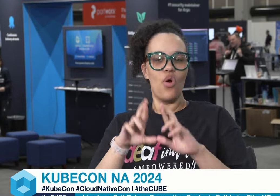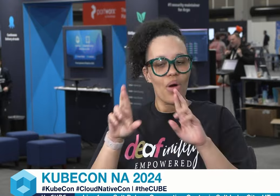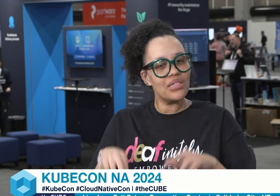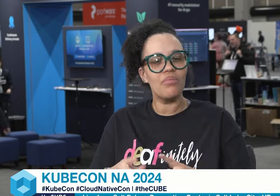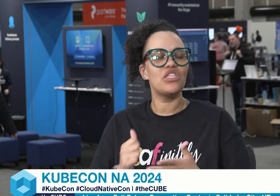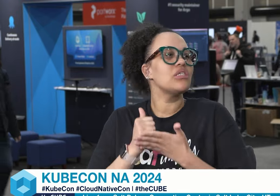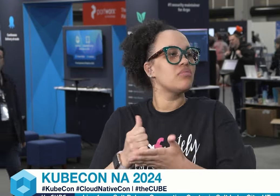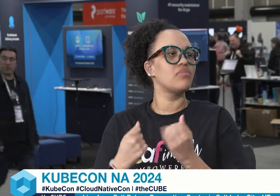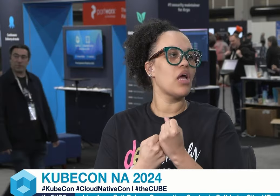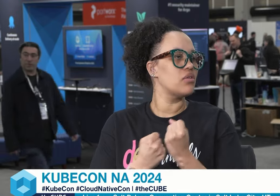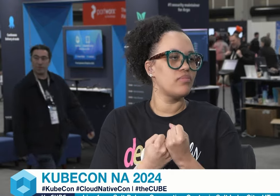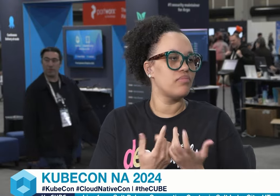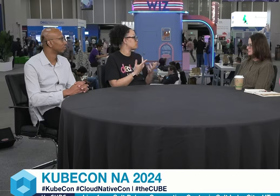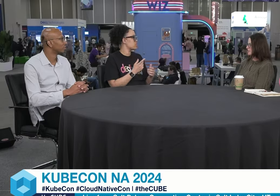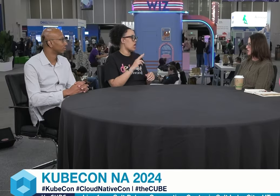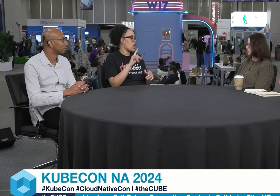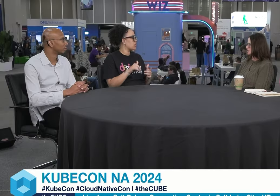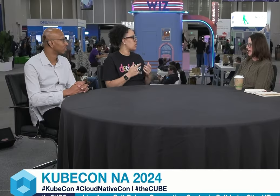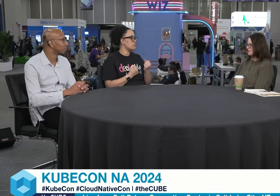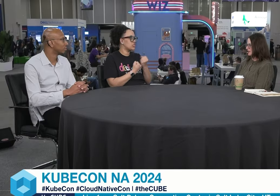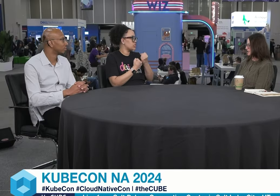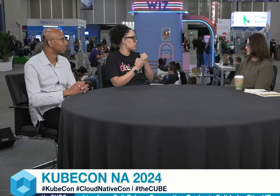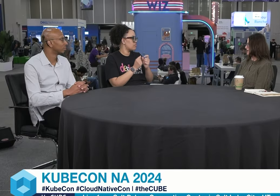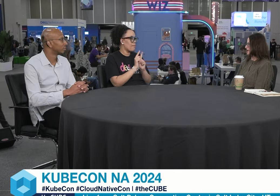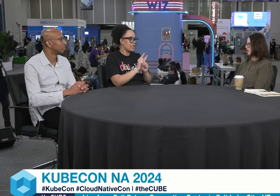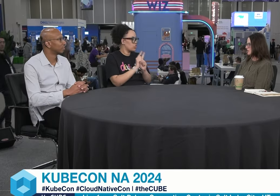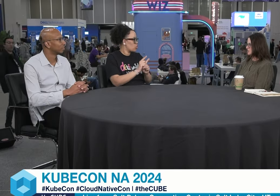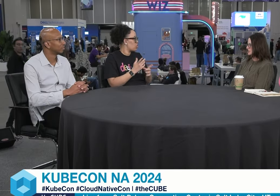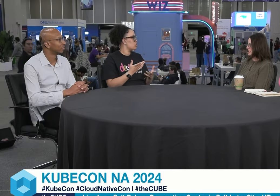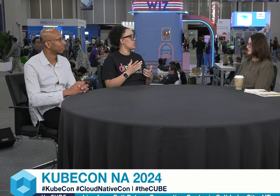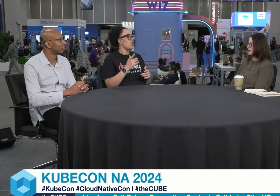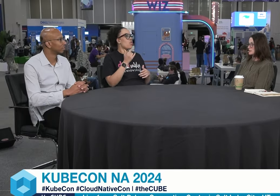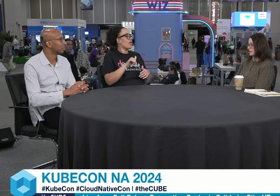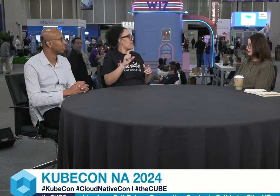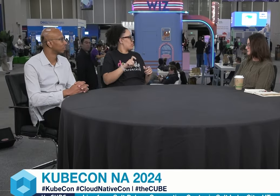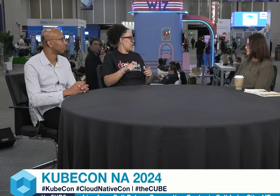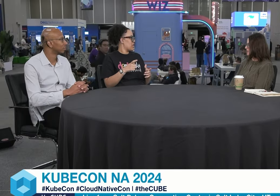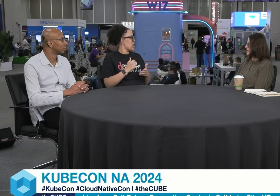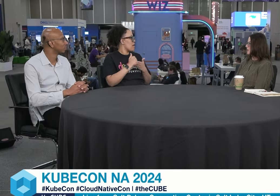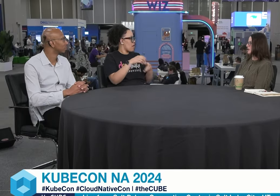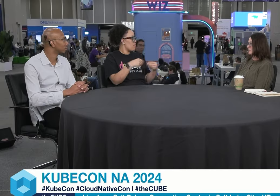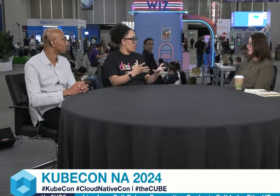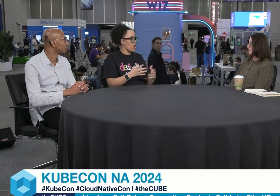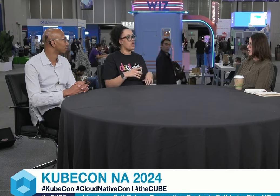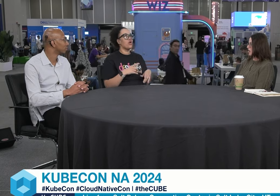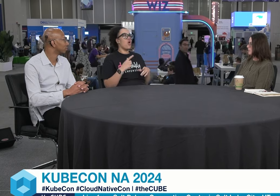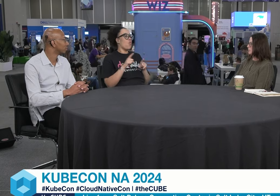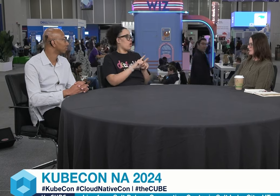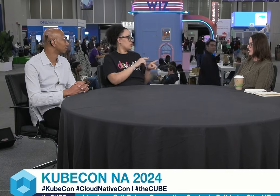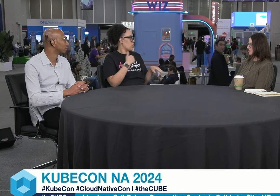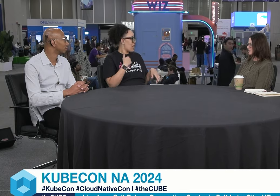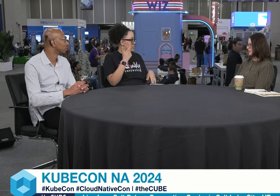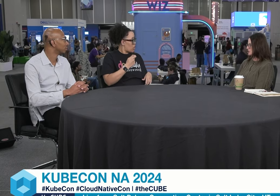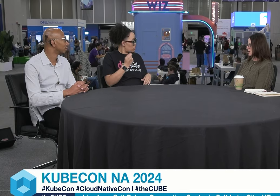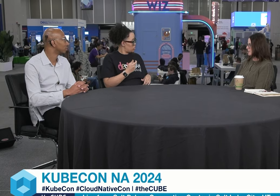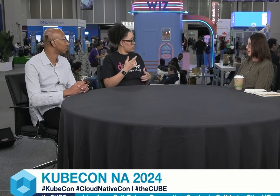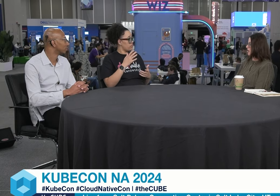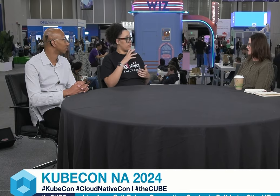really find jobs and resume build, advocacy, all those things. Mentoring, whatever they need help with, helping them get a job.